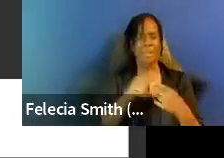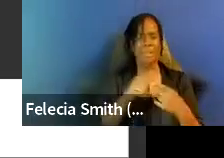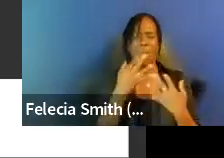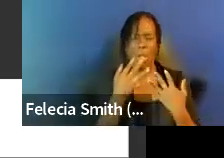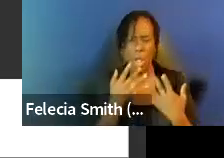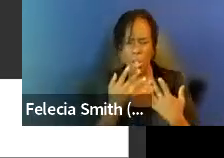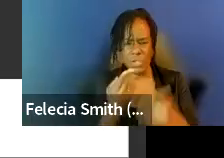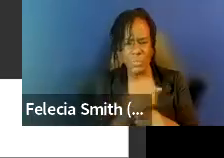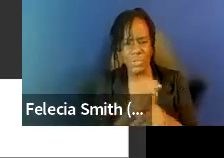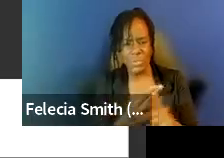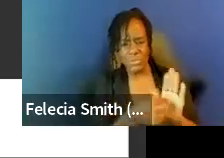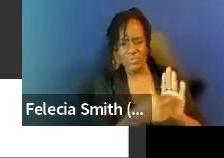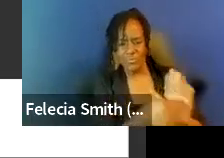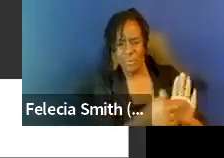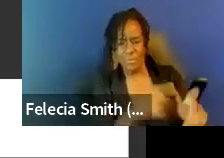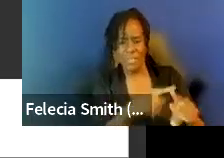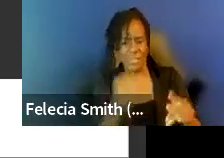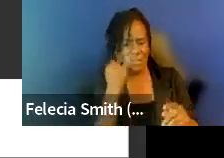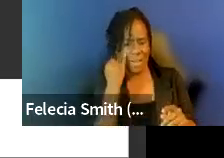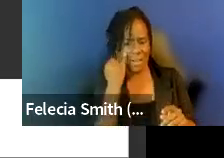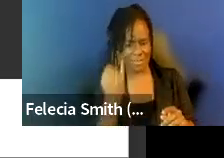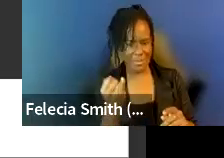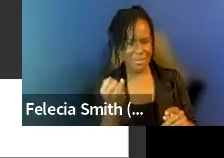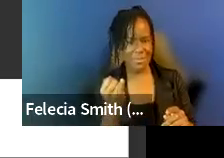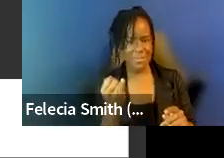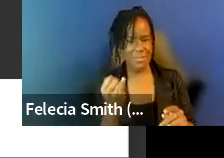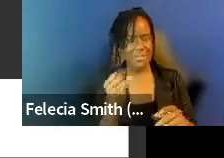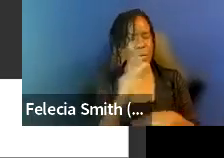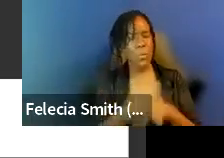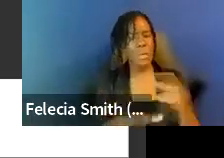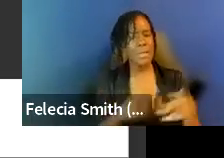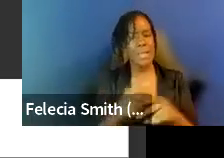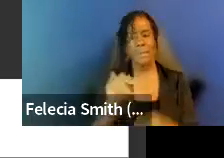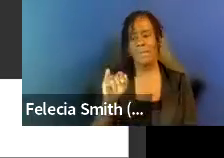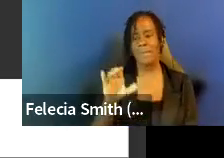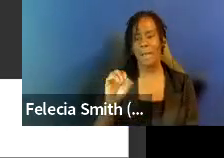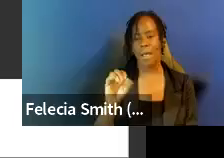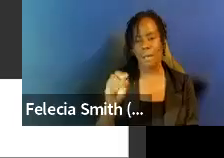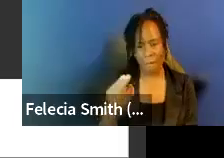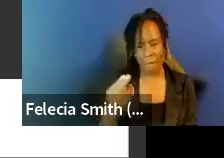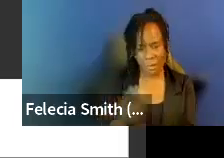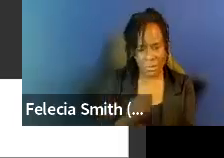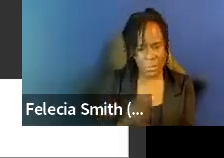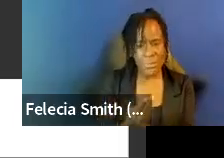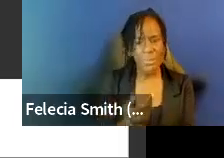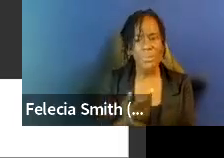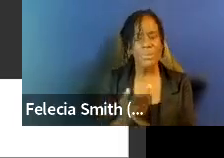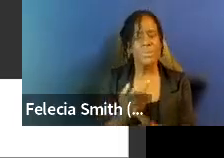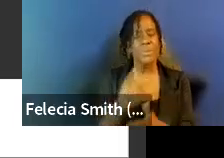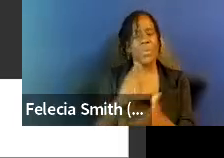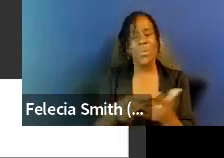devices LAFRNGed to telehealth provision. In terms of functionality, this